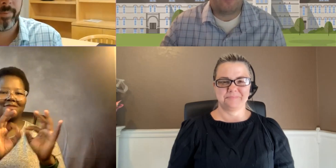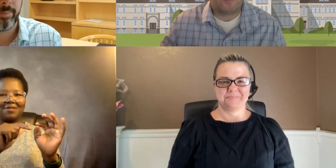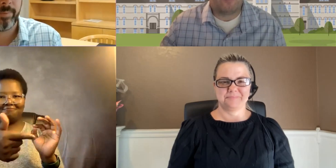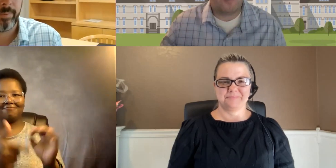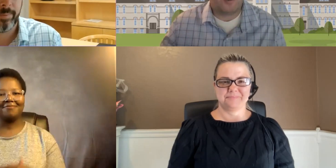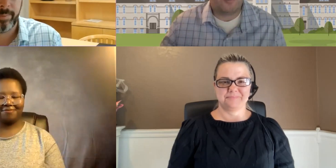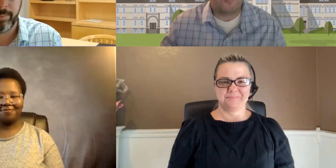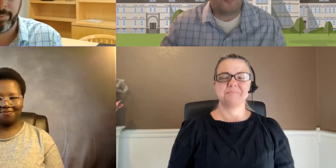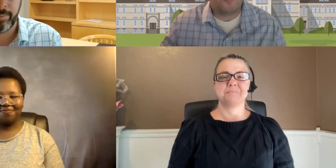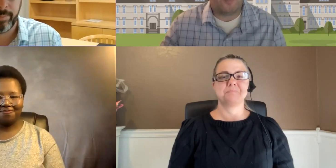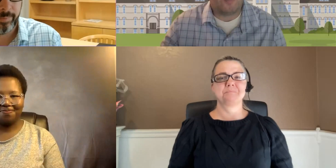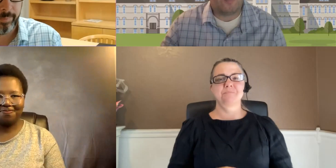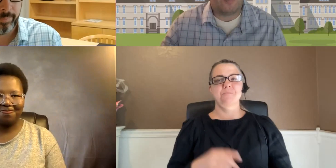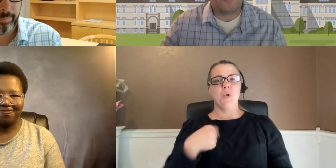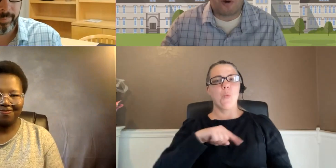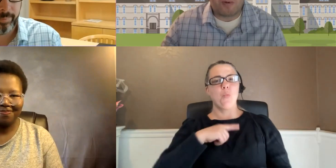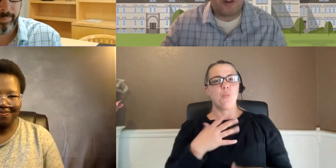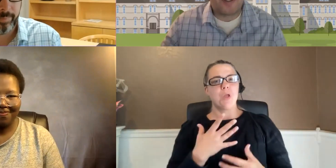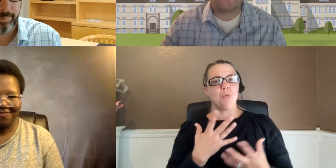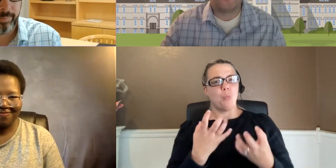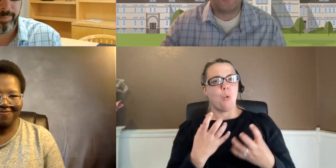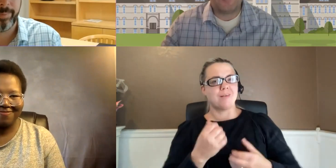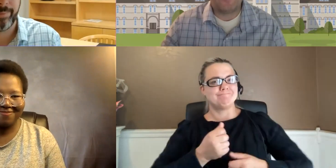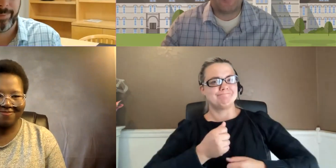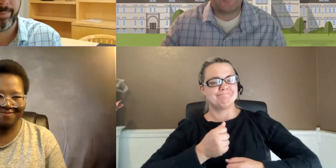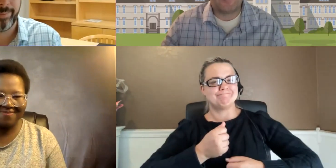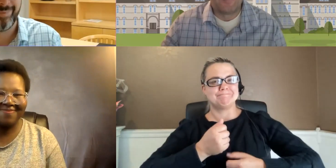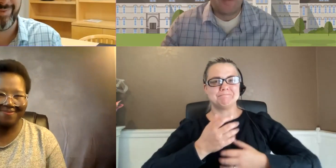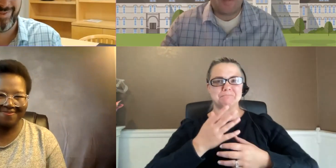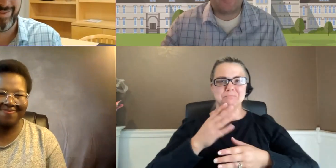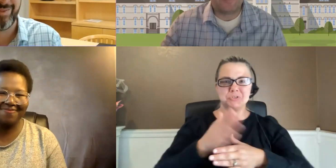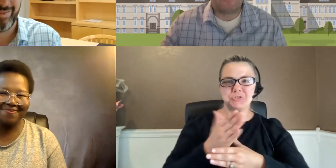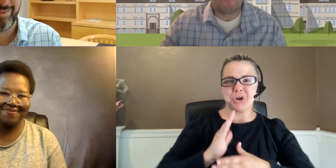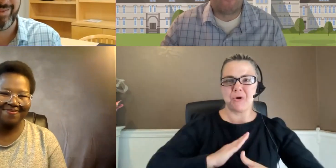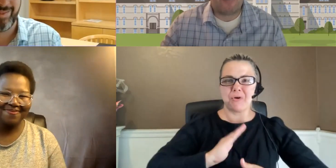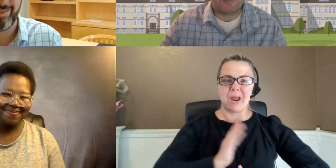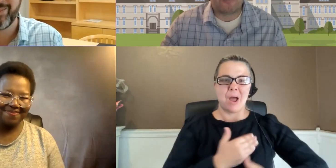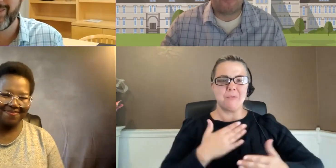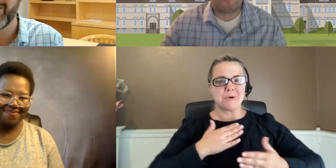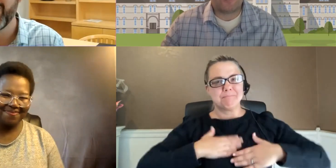to express appreciation to our interpreters for sticking with us and handling some fairly complex